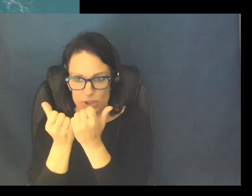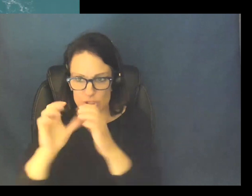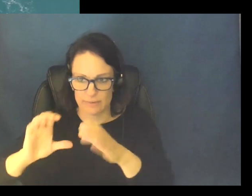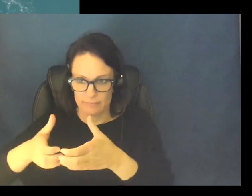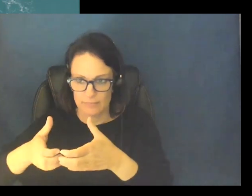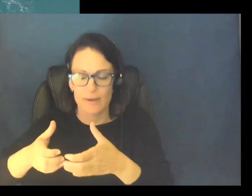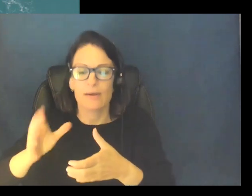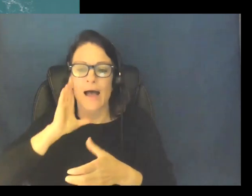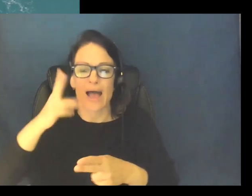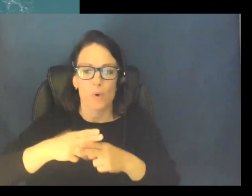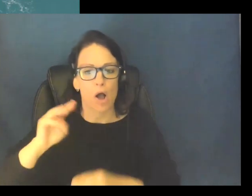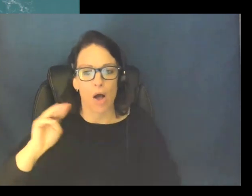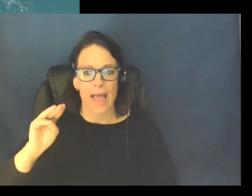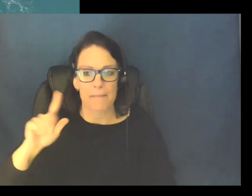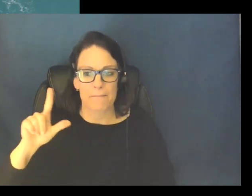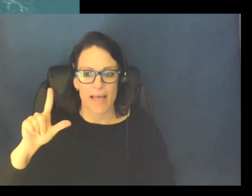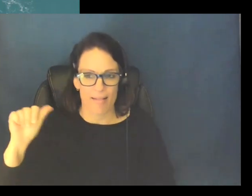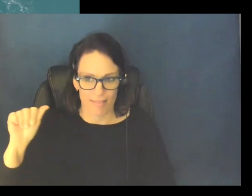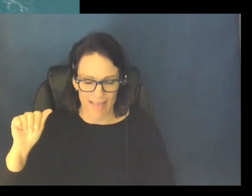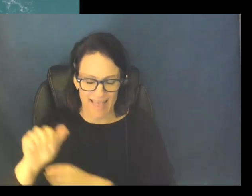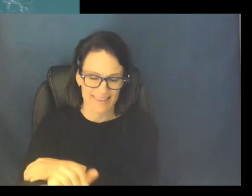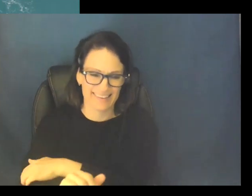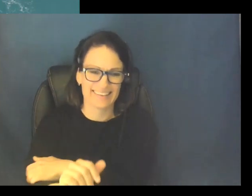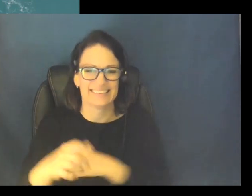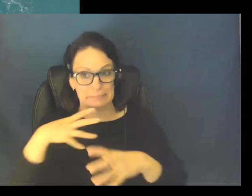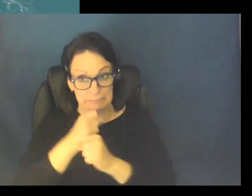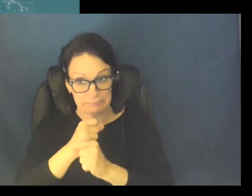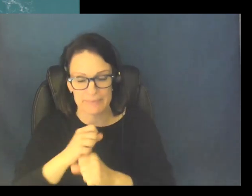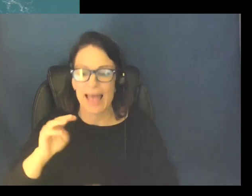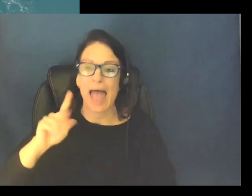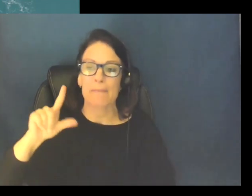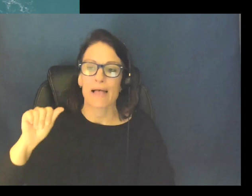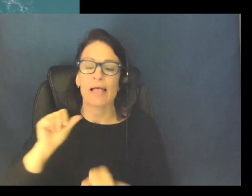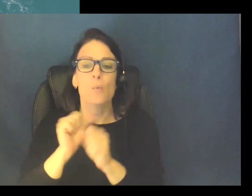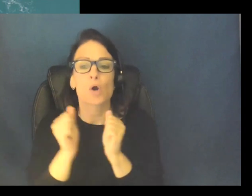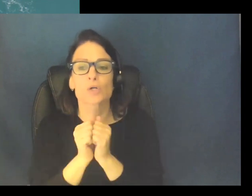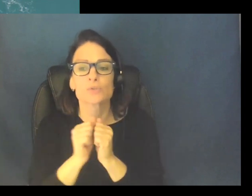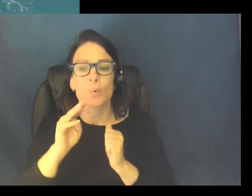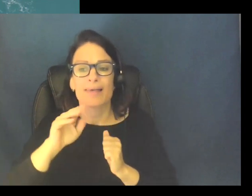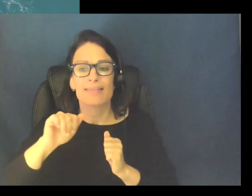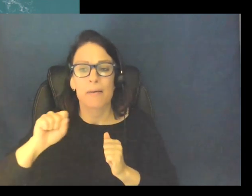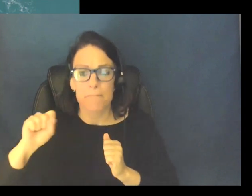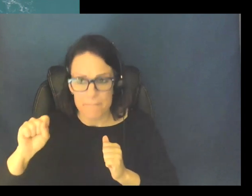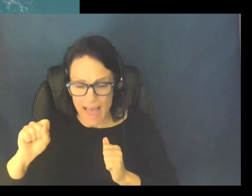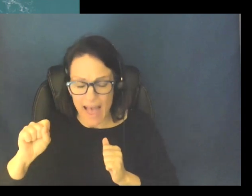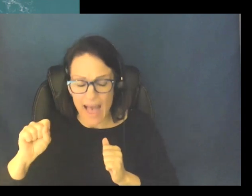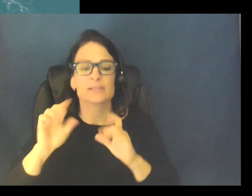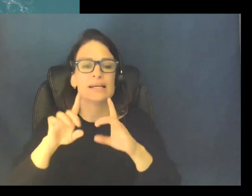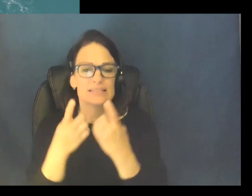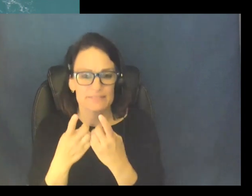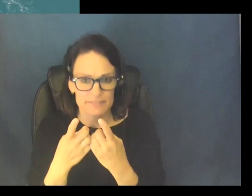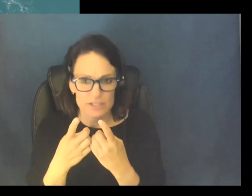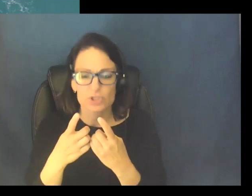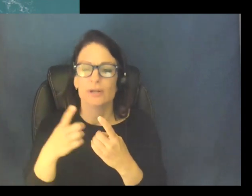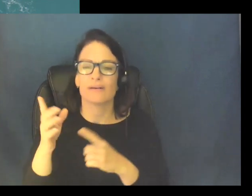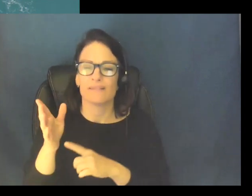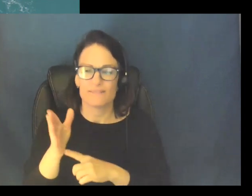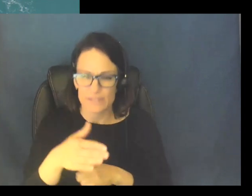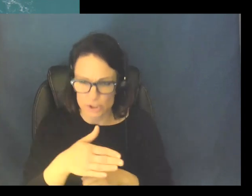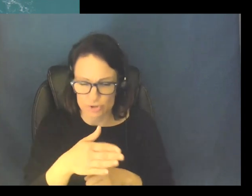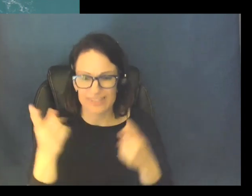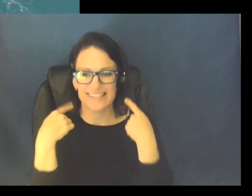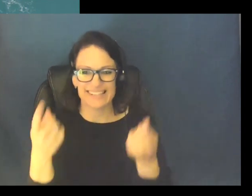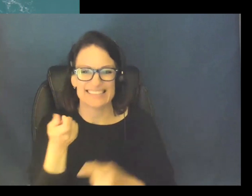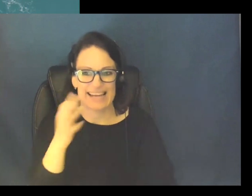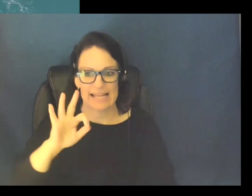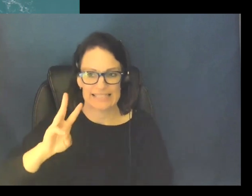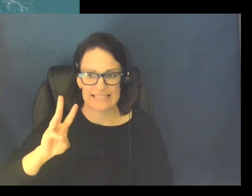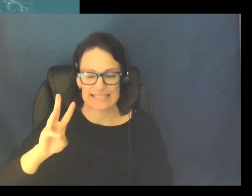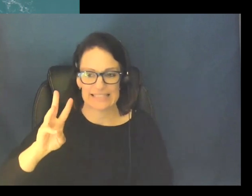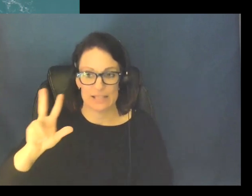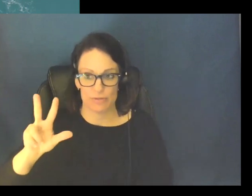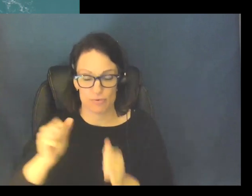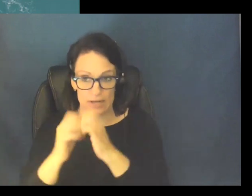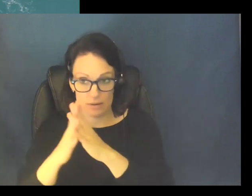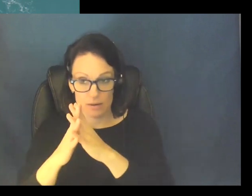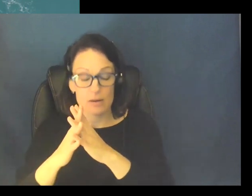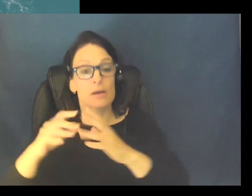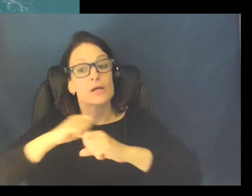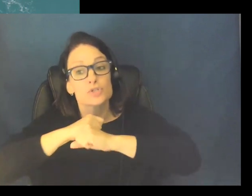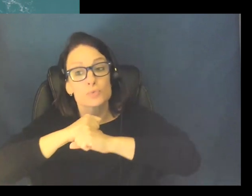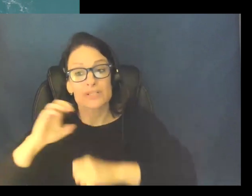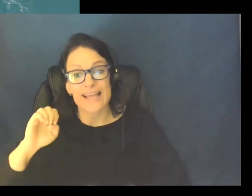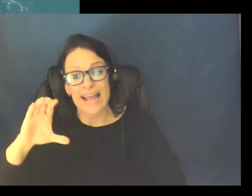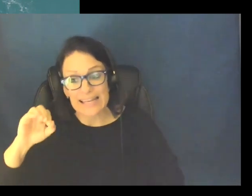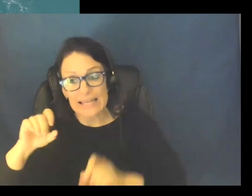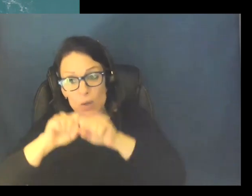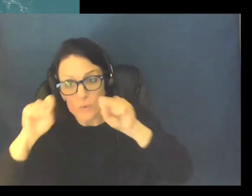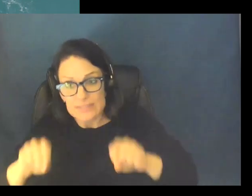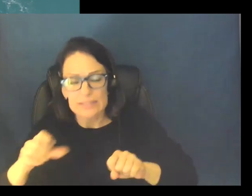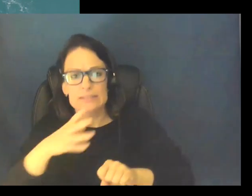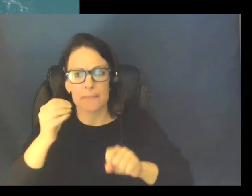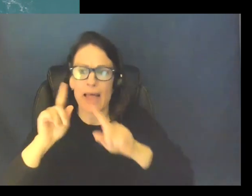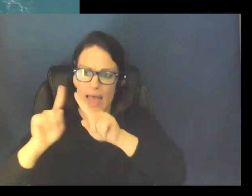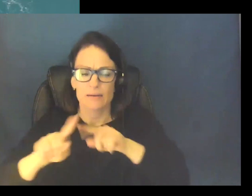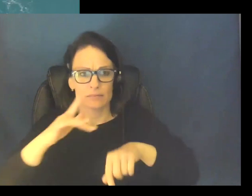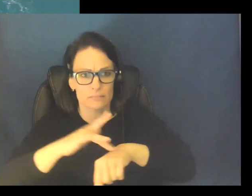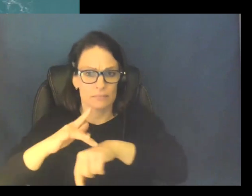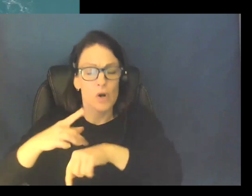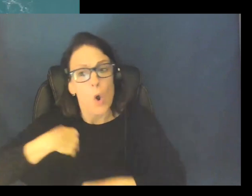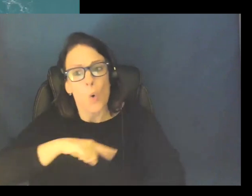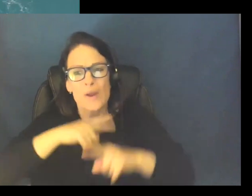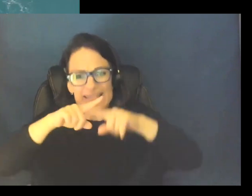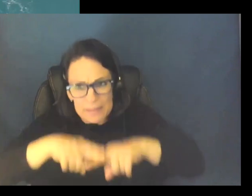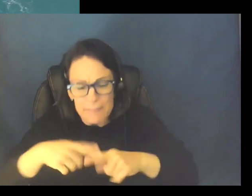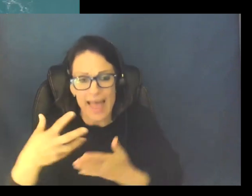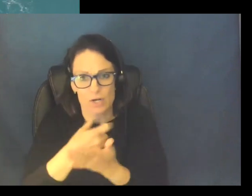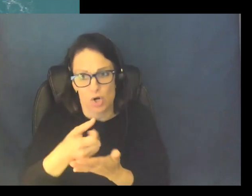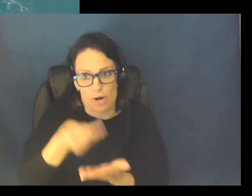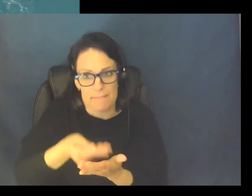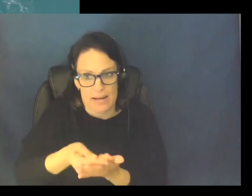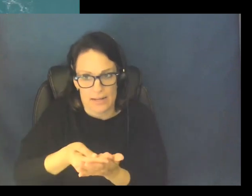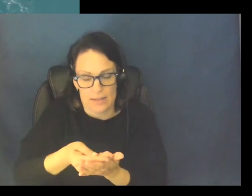We are also several decades behind, uhm, 7 or 8 provinces in Canada, many cities in Maine, including Portland, uhm, South Portland, Maryland, like entire counties where they banned pesticides. And you will naturally increase biodiversity. But also creating habitat, uhm, will obviously do that, as well.